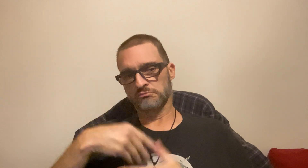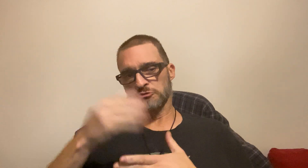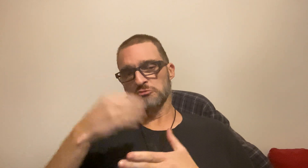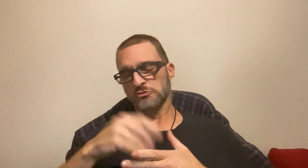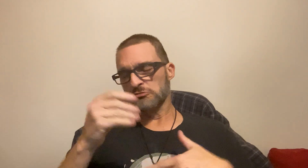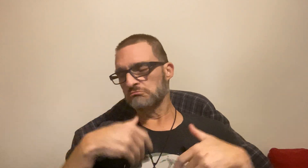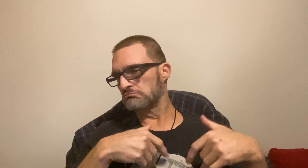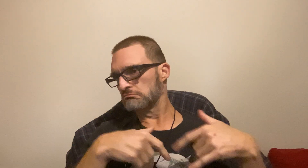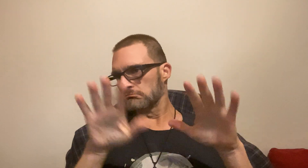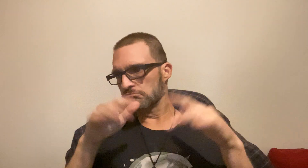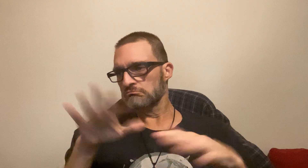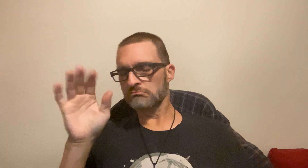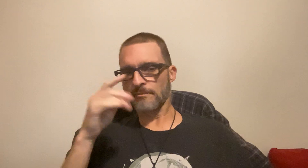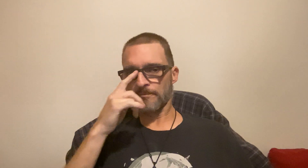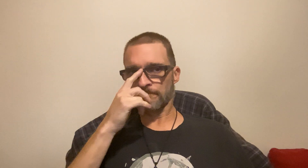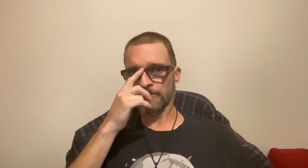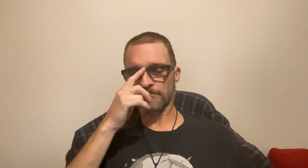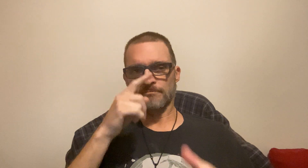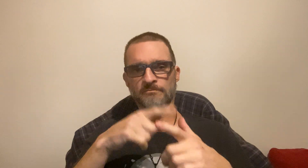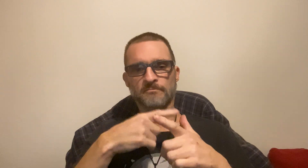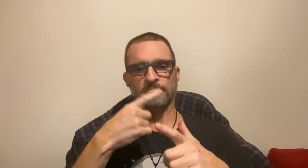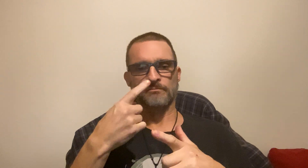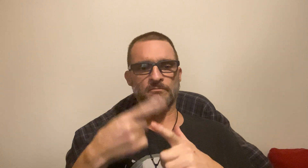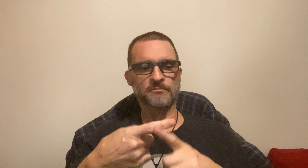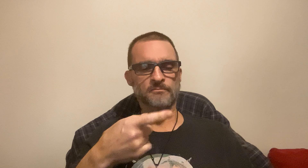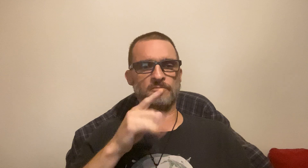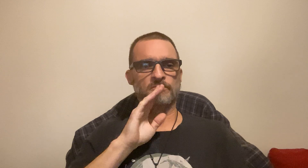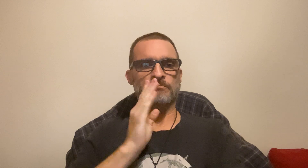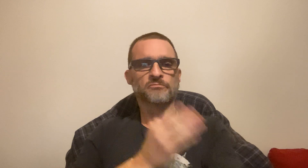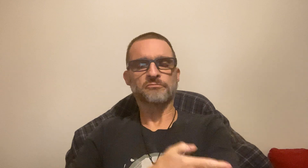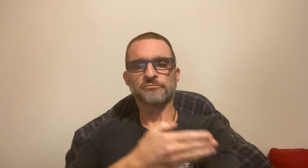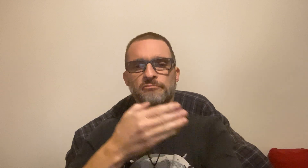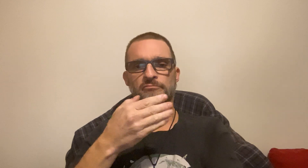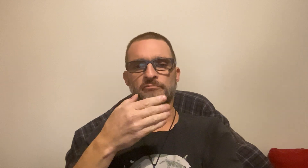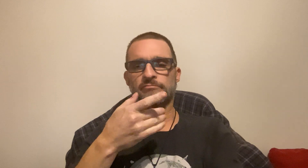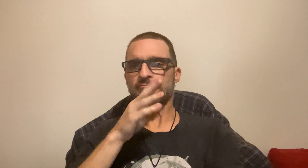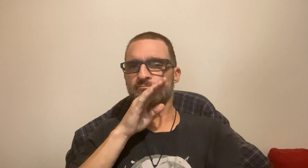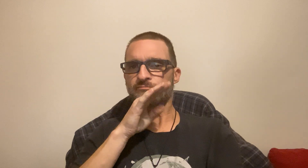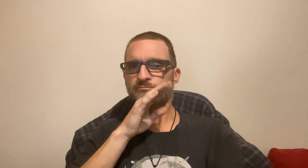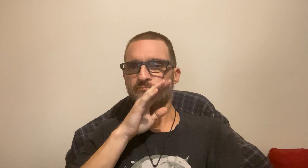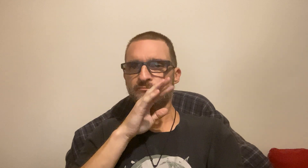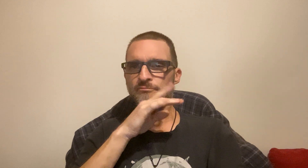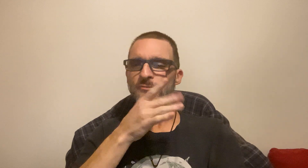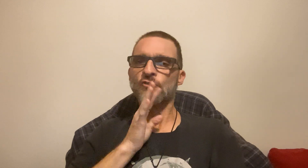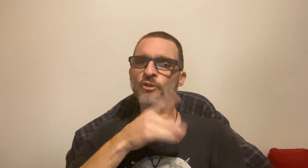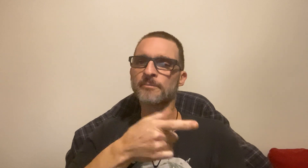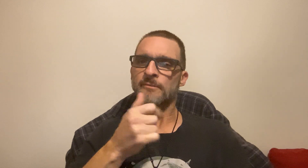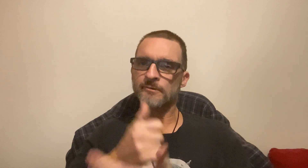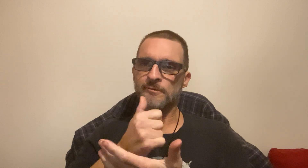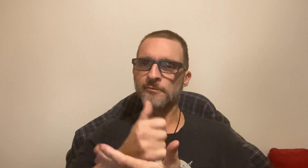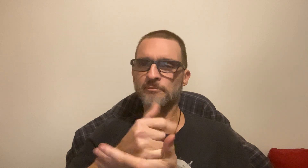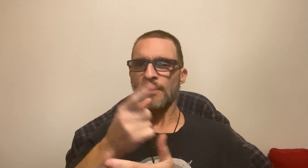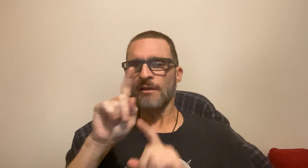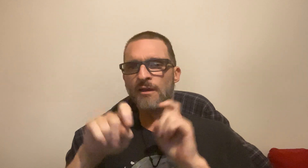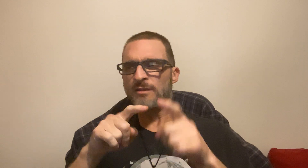*Good* that got sold. He bought it and I've gotten rid of it. Then my daughter had voice interpret the conversation.